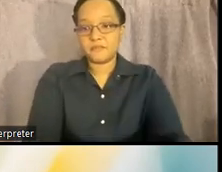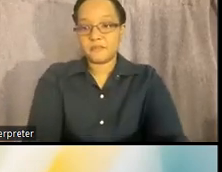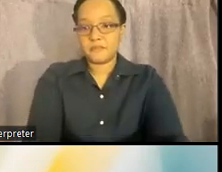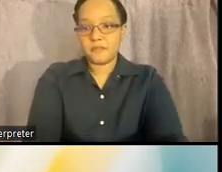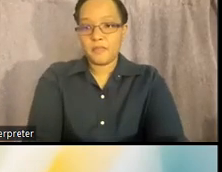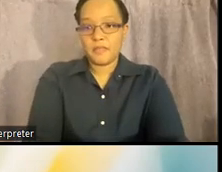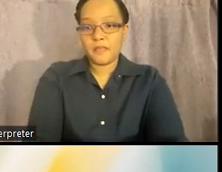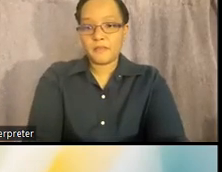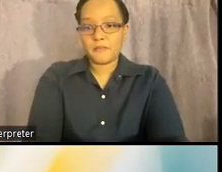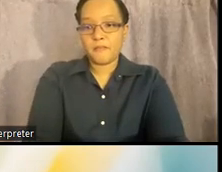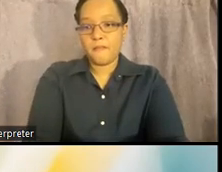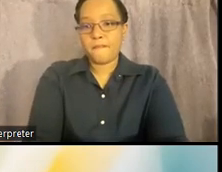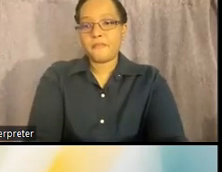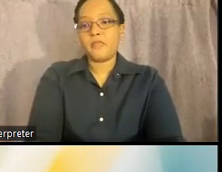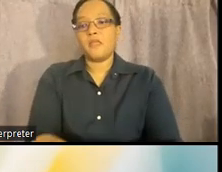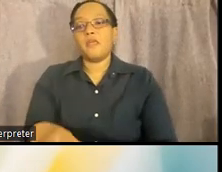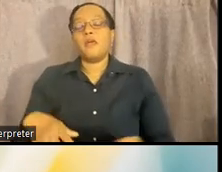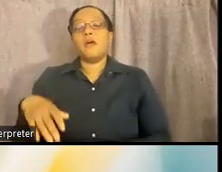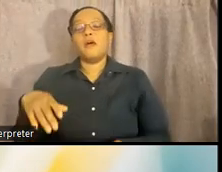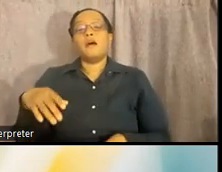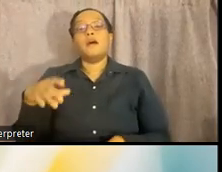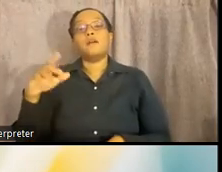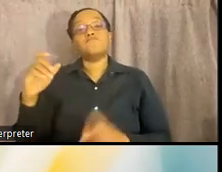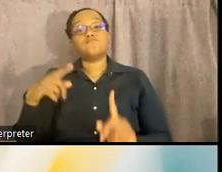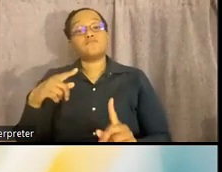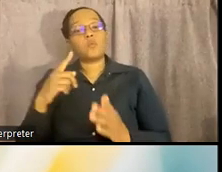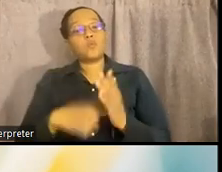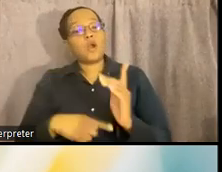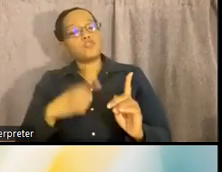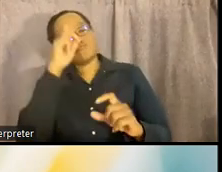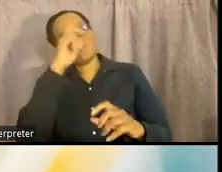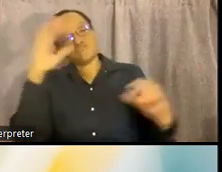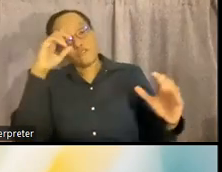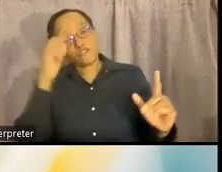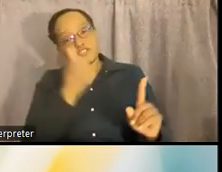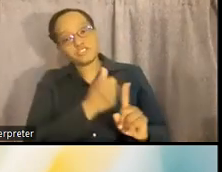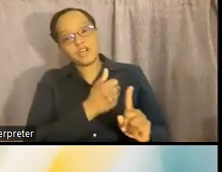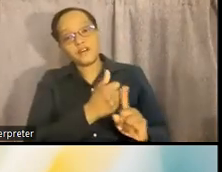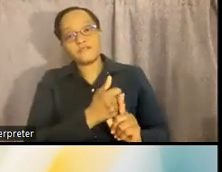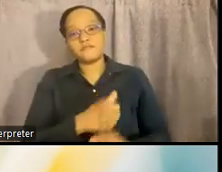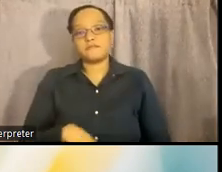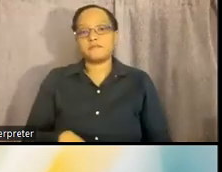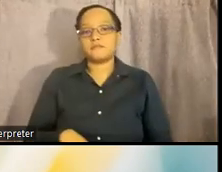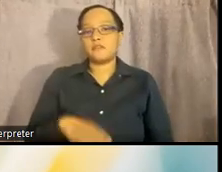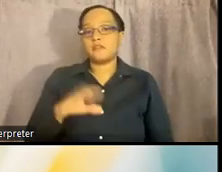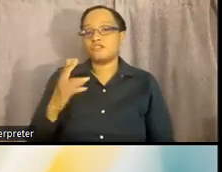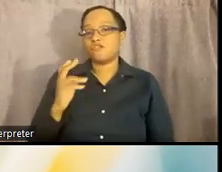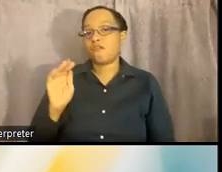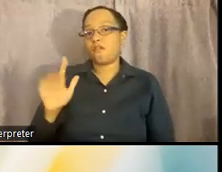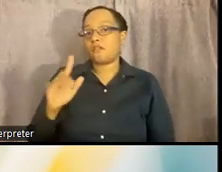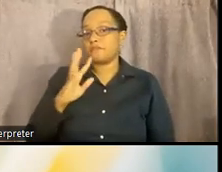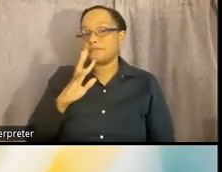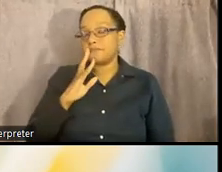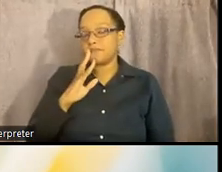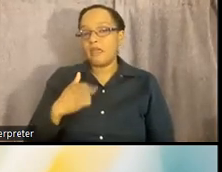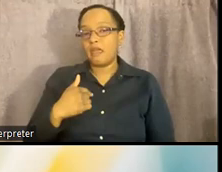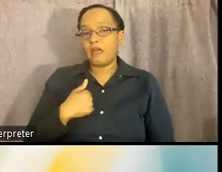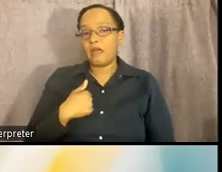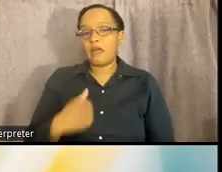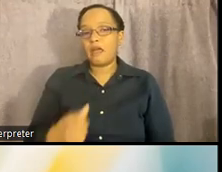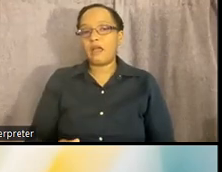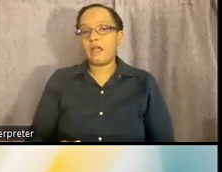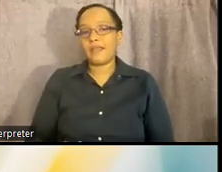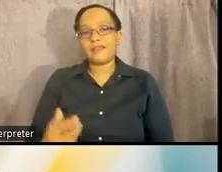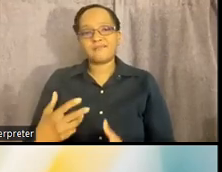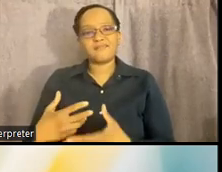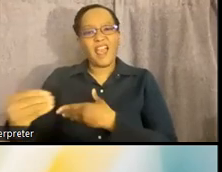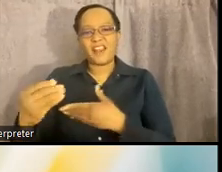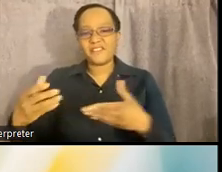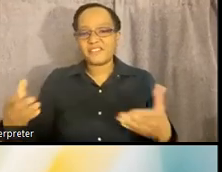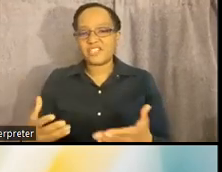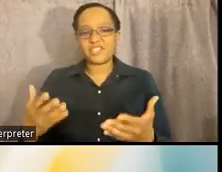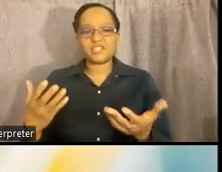envision for yourself, it says?